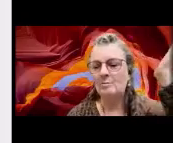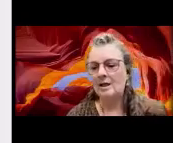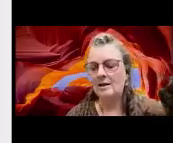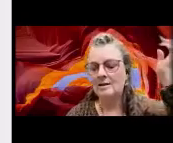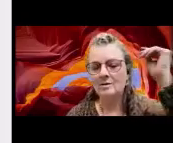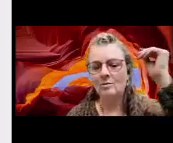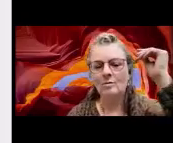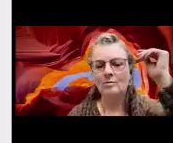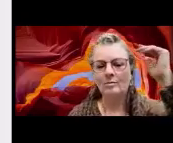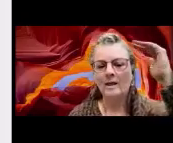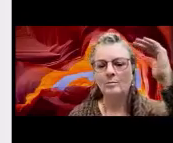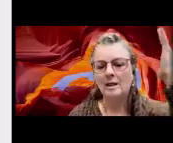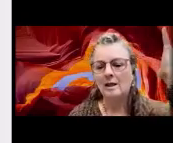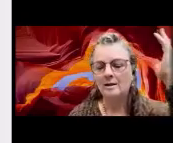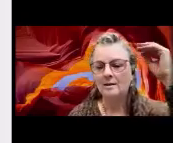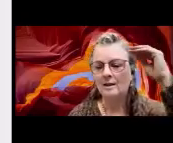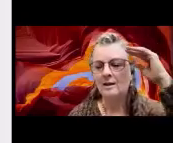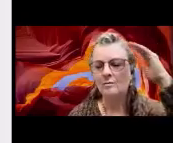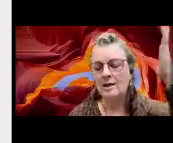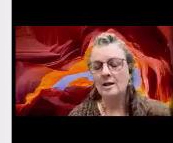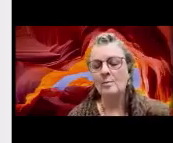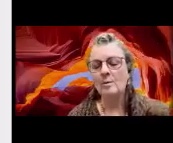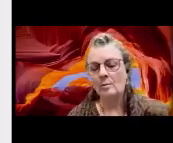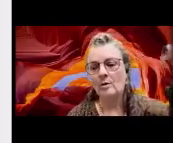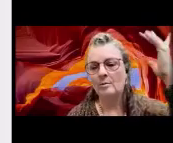because or red because, and again, we're asking about boy